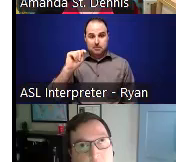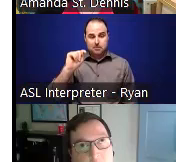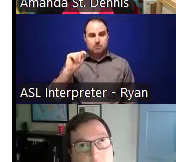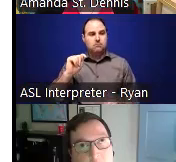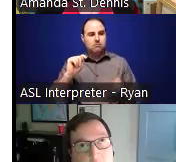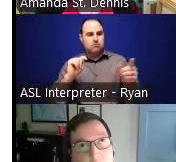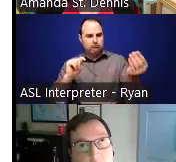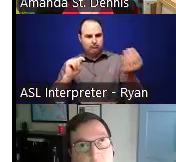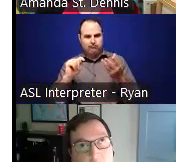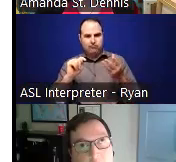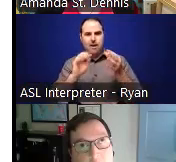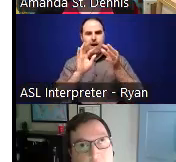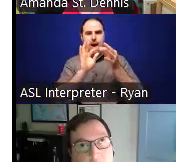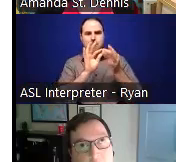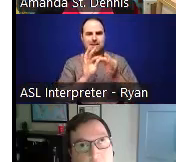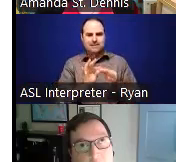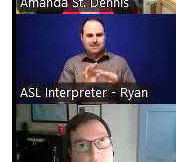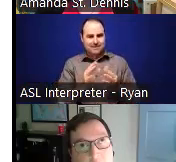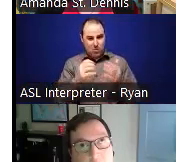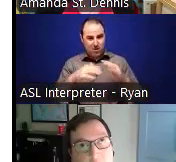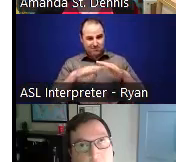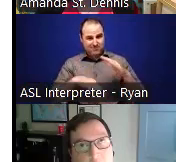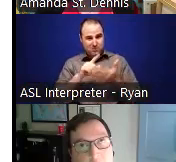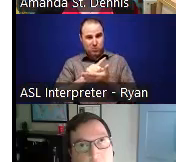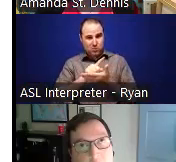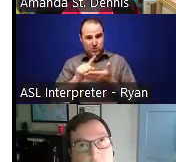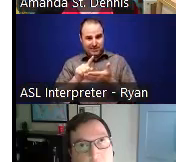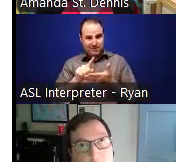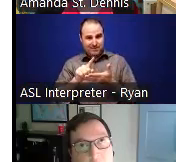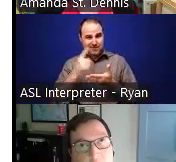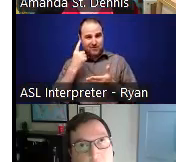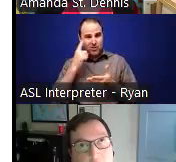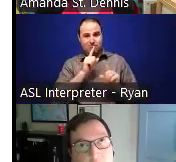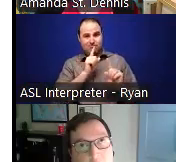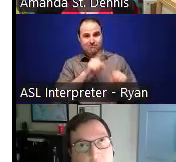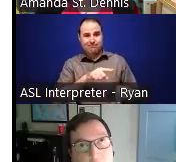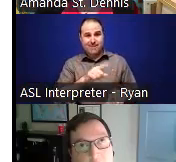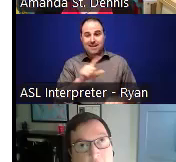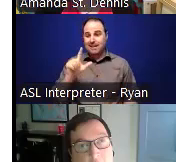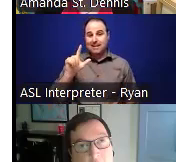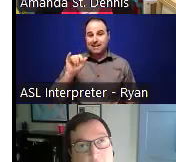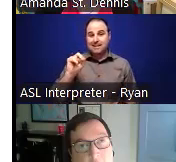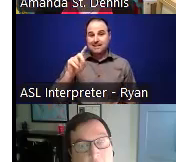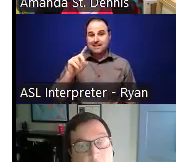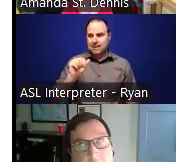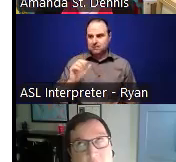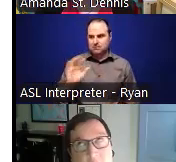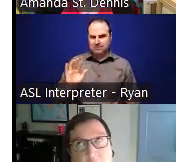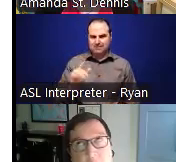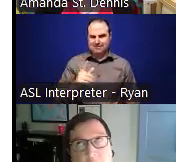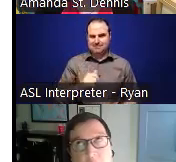get back to them, and Linda very much was like, that's not going to work. We operate on a system